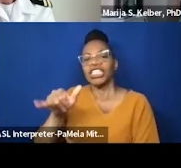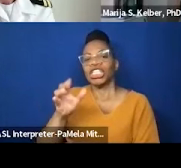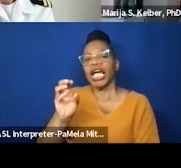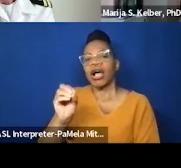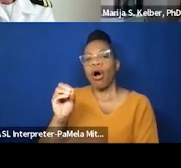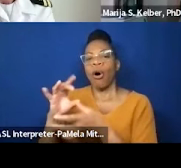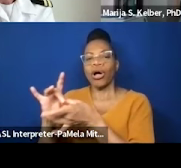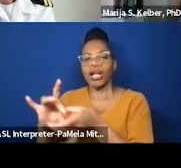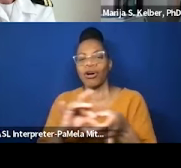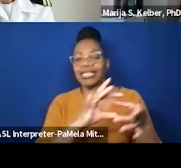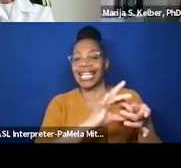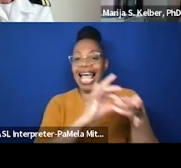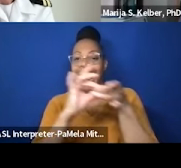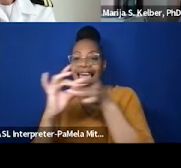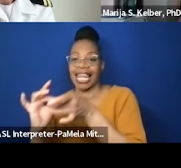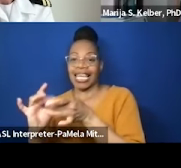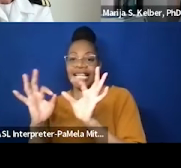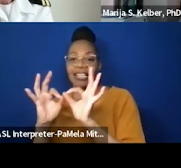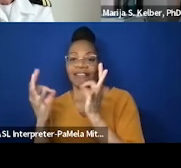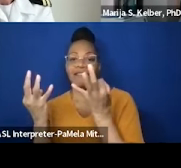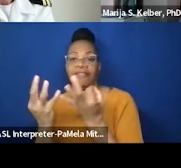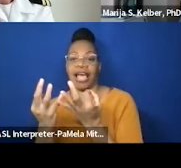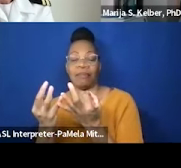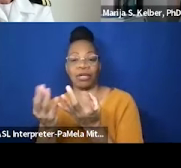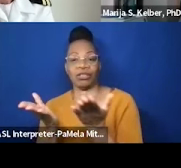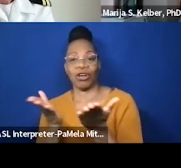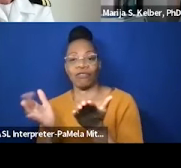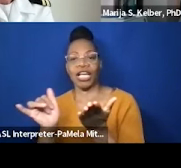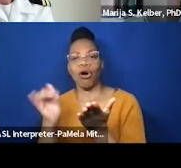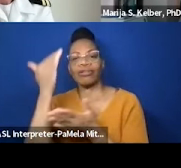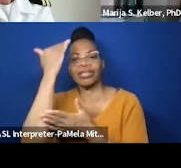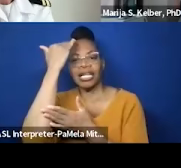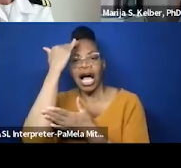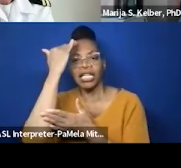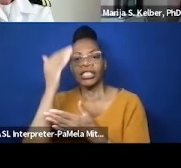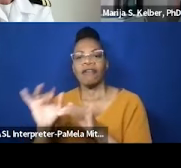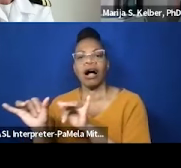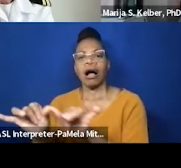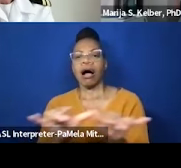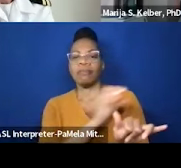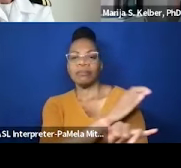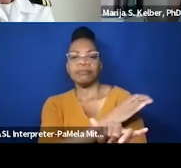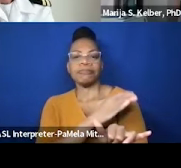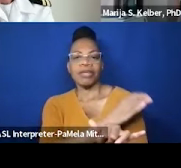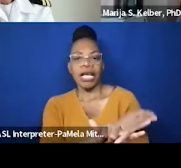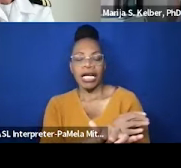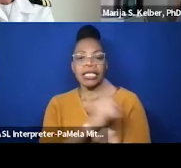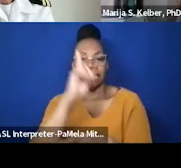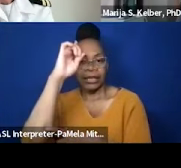veterans and their families to services. And then developing basic knowledge about common clinical considerations enhances your ability to outreach